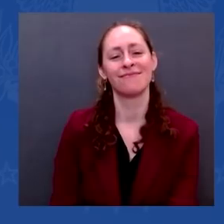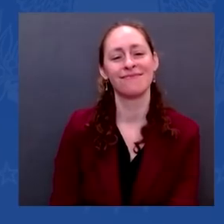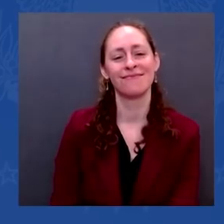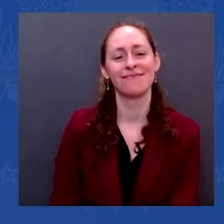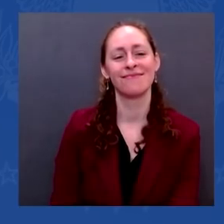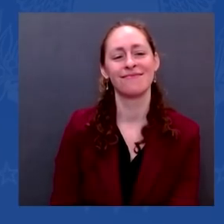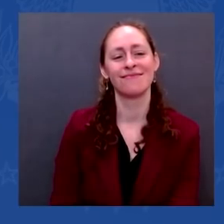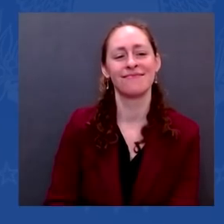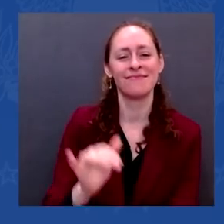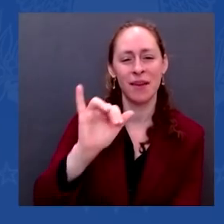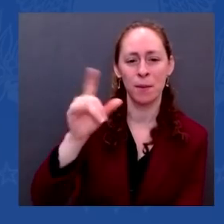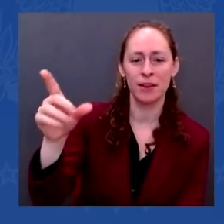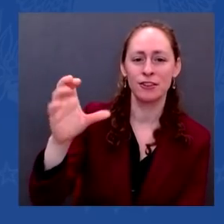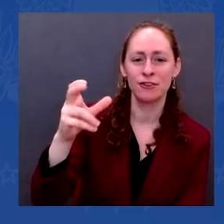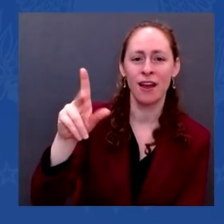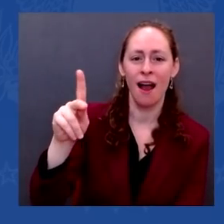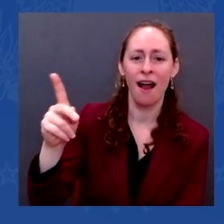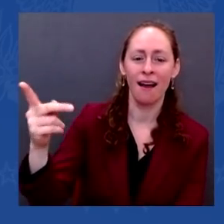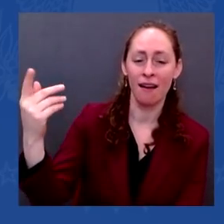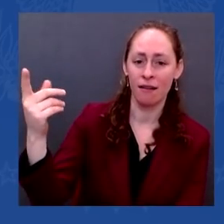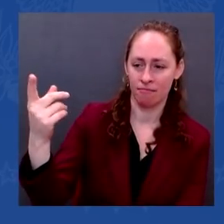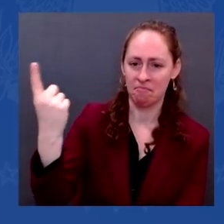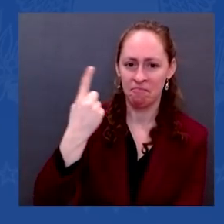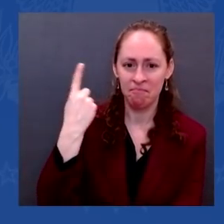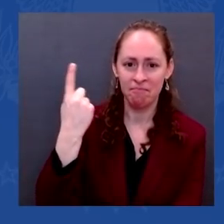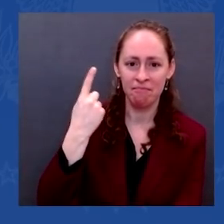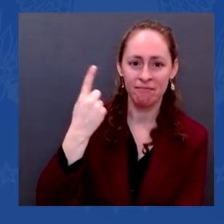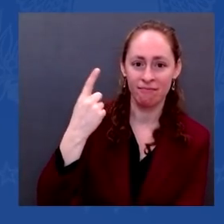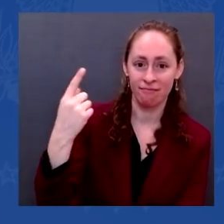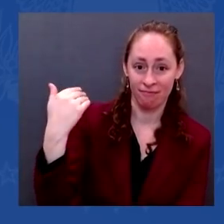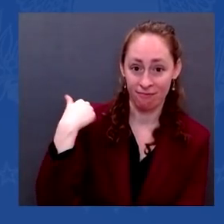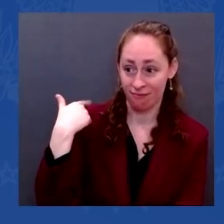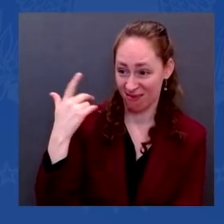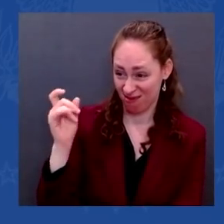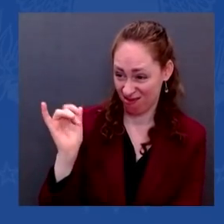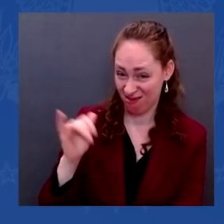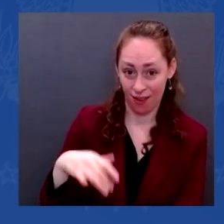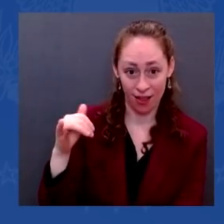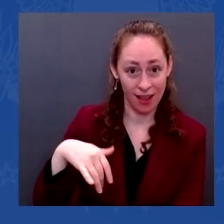It's why I got involved in politics in the first place. I remember sitting on --